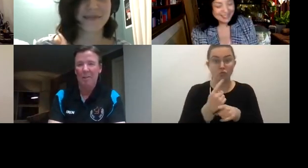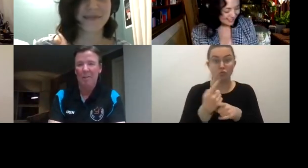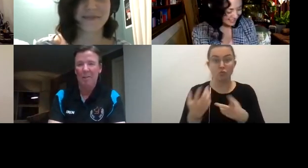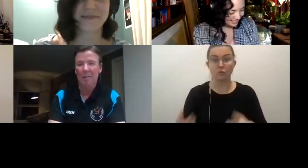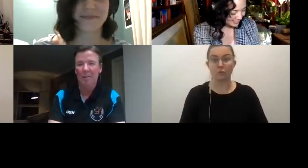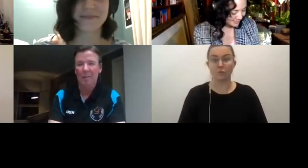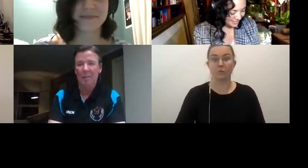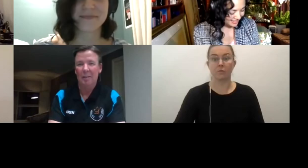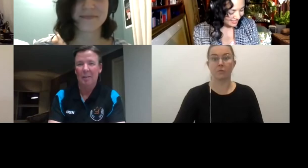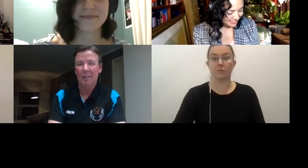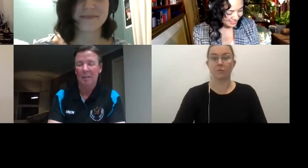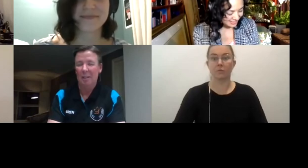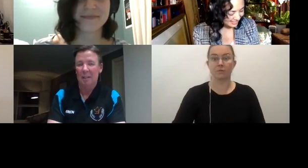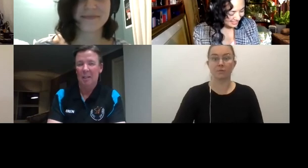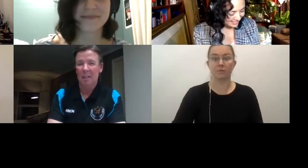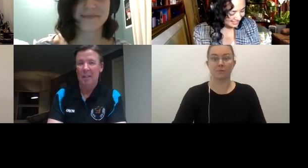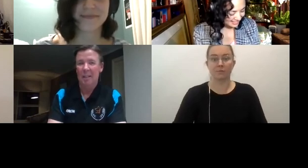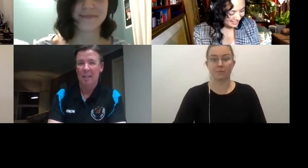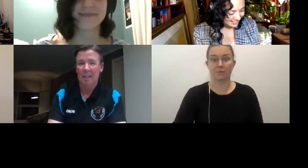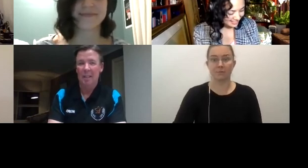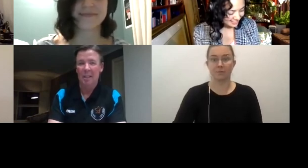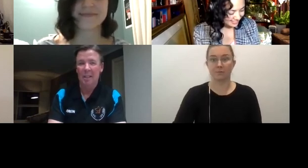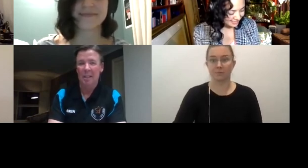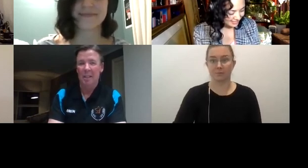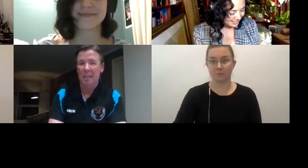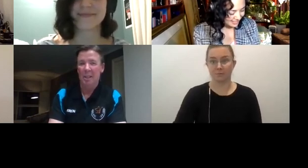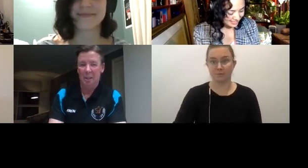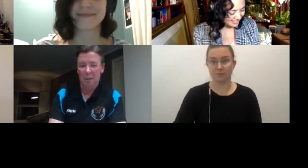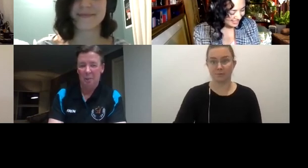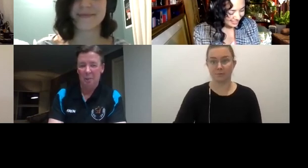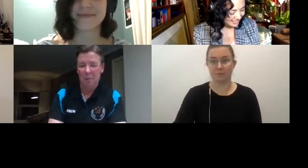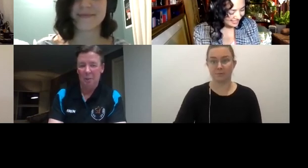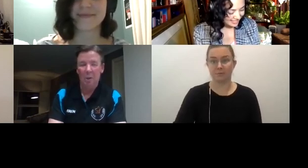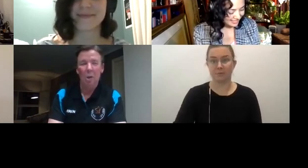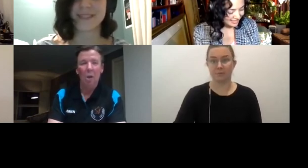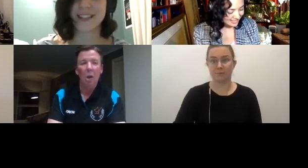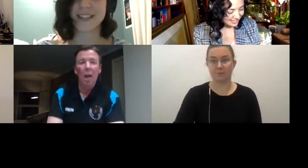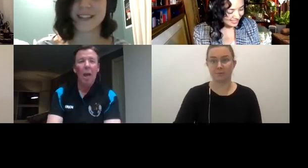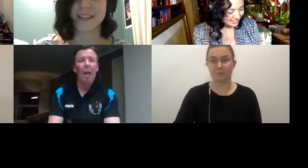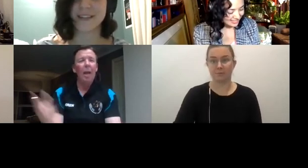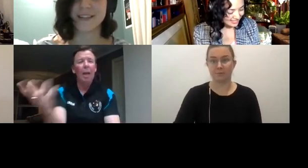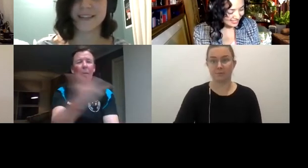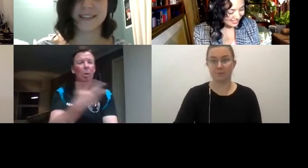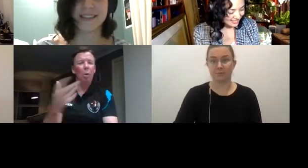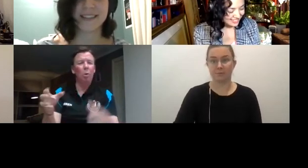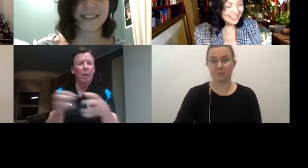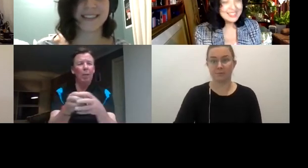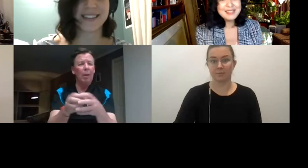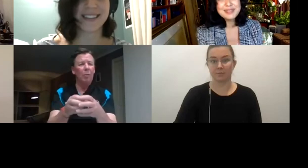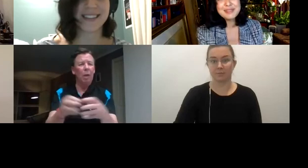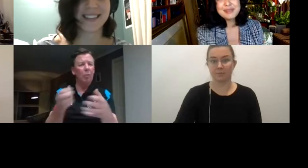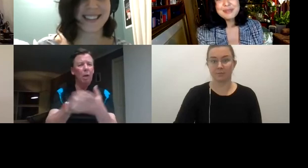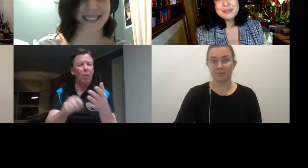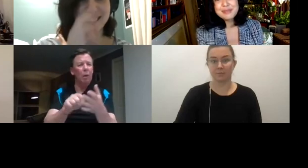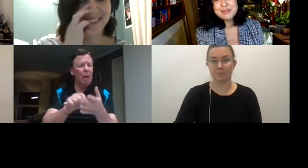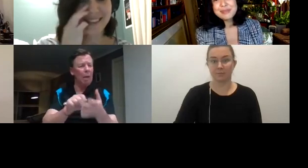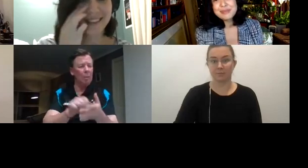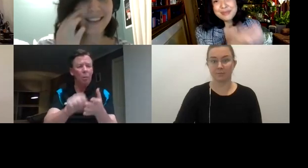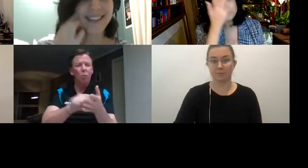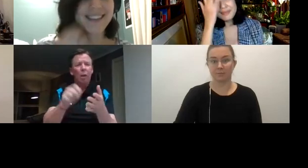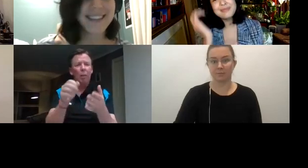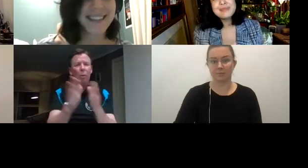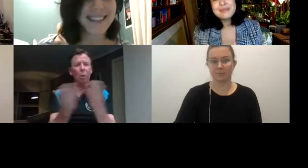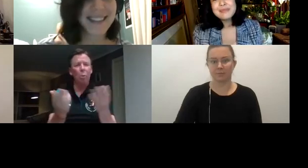All together write a book with photography.